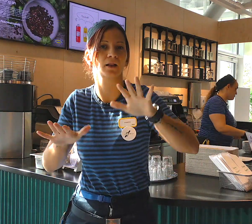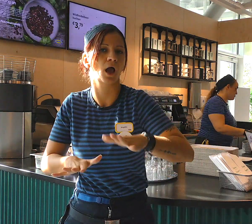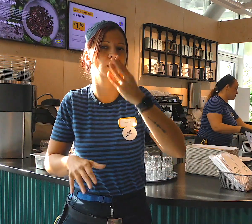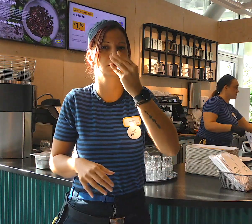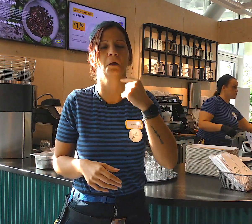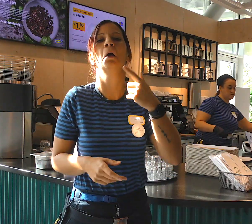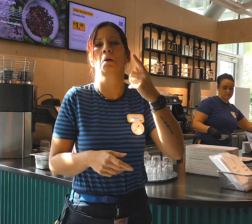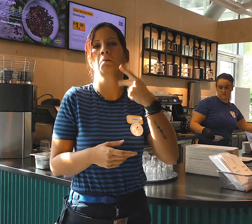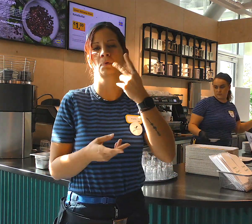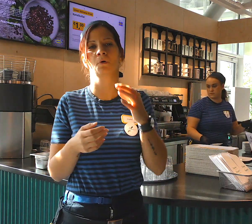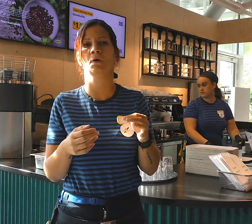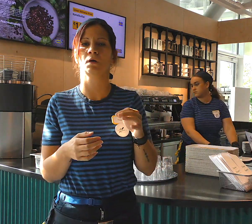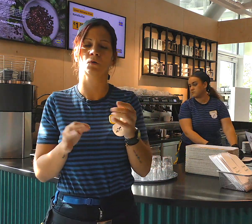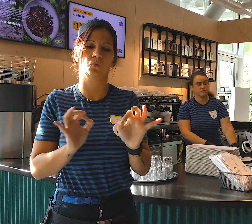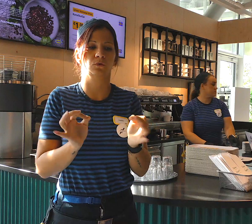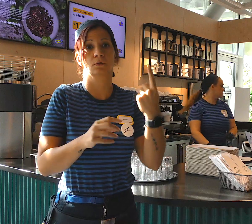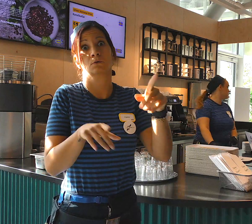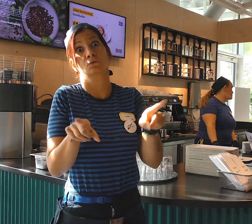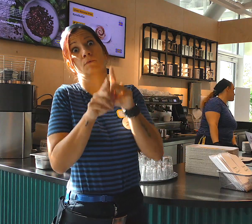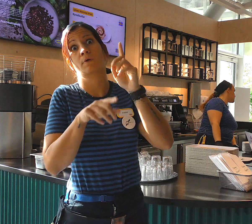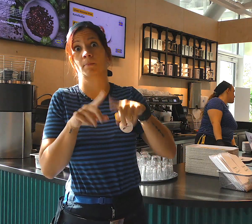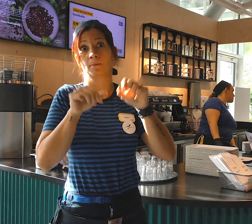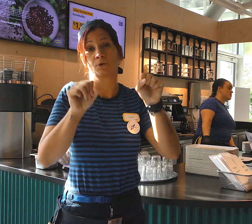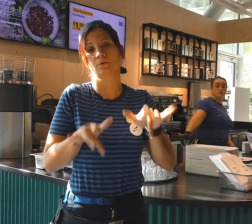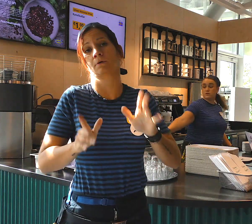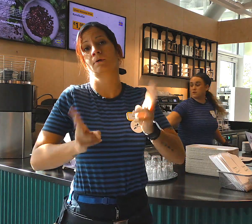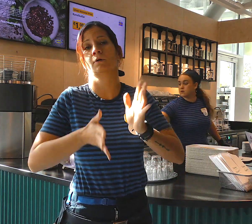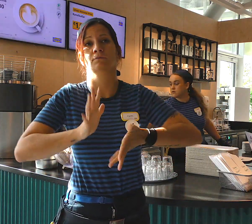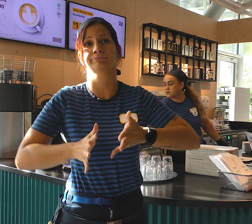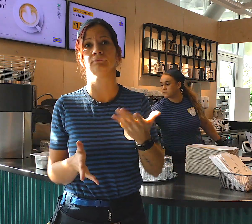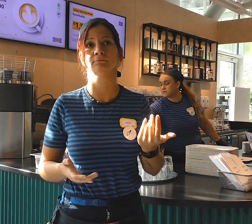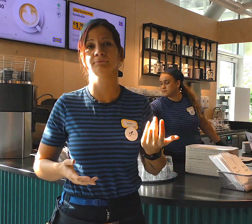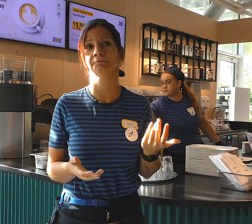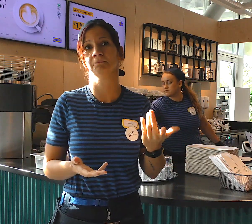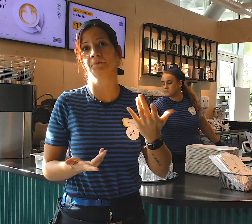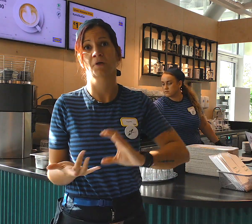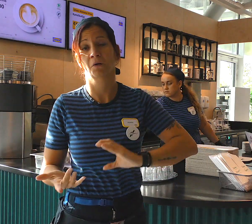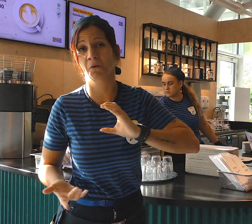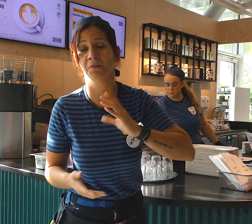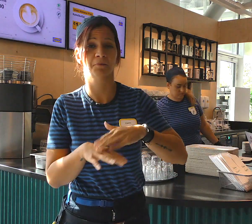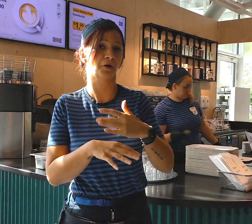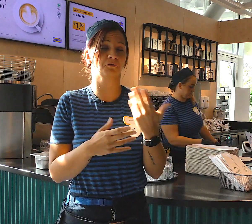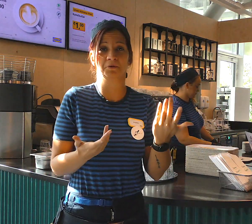If people speak slowly, I can read their lips and understand what they are saying. Or sometimes customers who can sign, come here by chance. For example, CODAs.